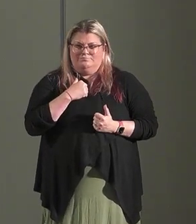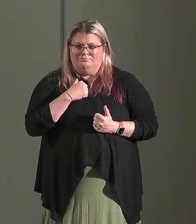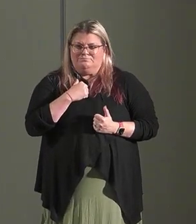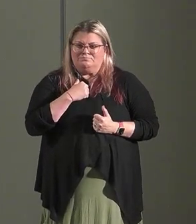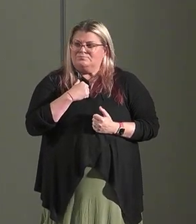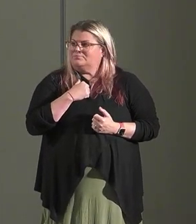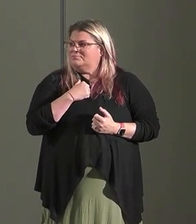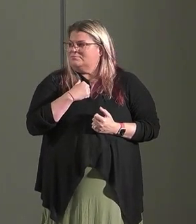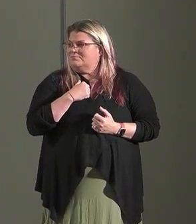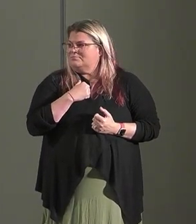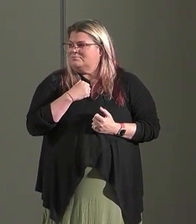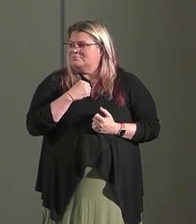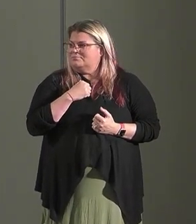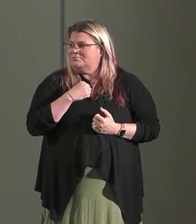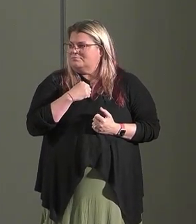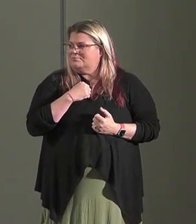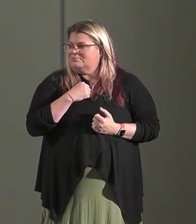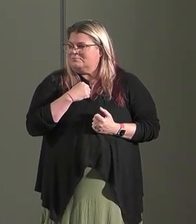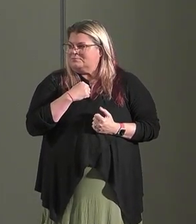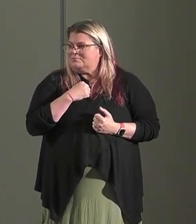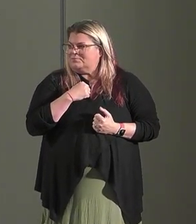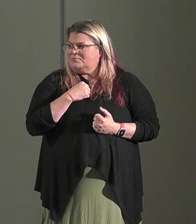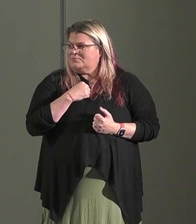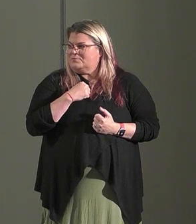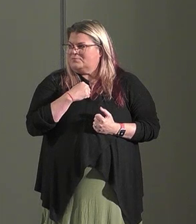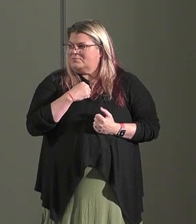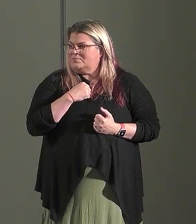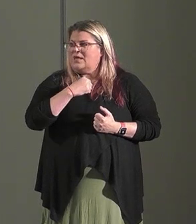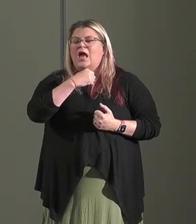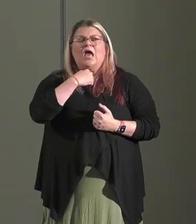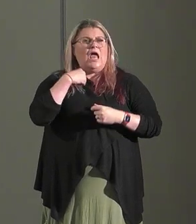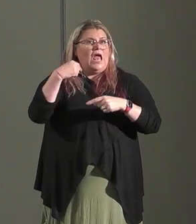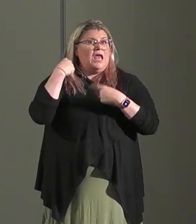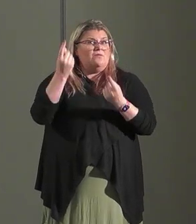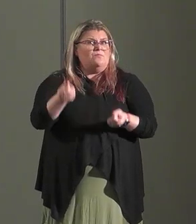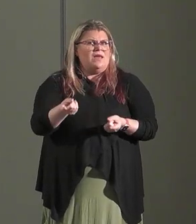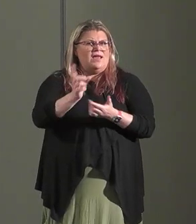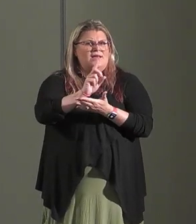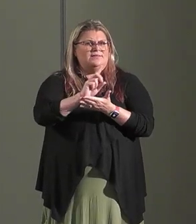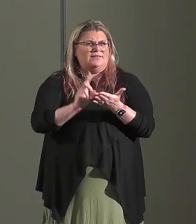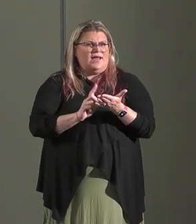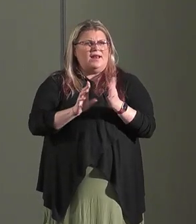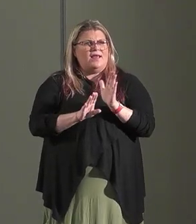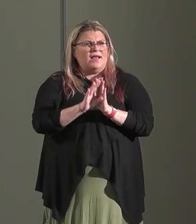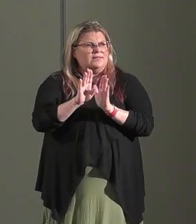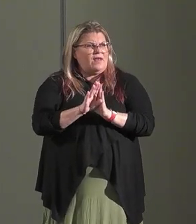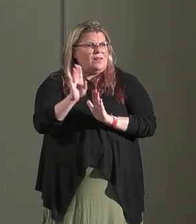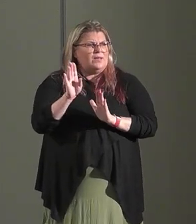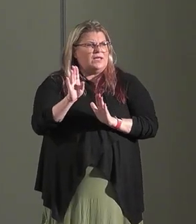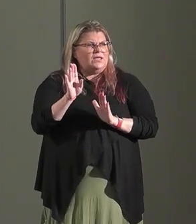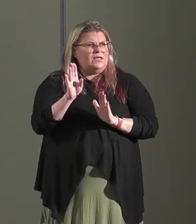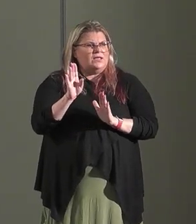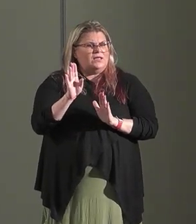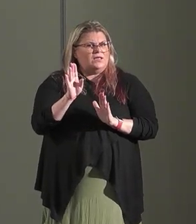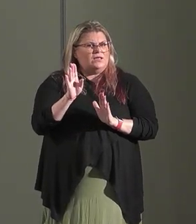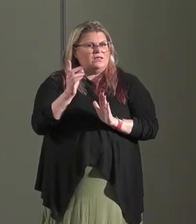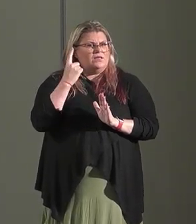Strickland depending which one you get. I'm designing and developing and for the web